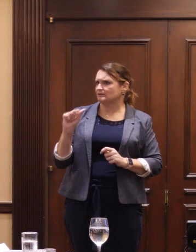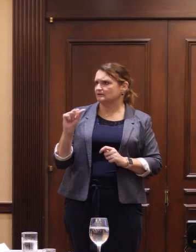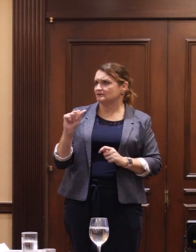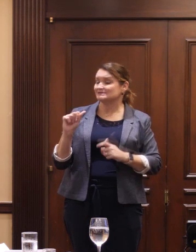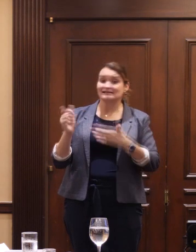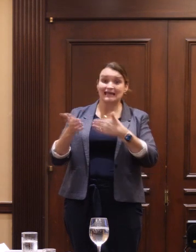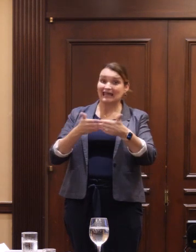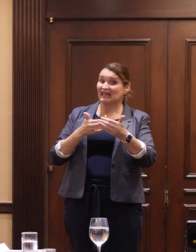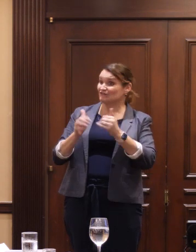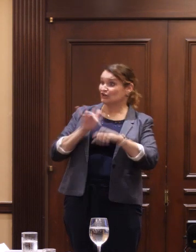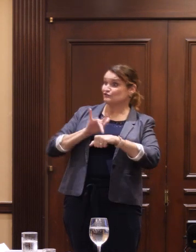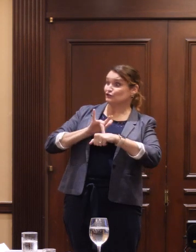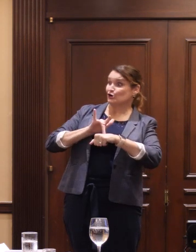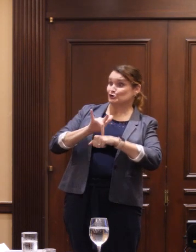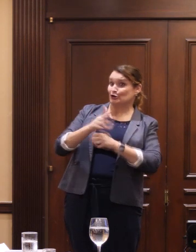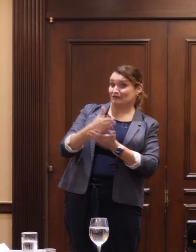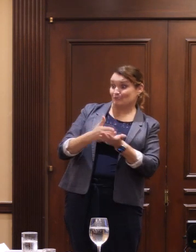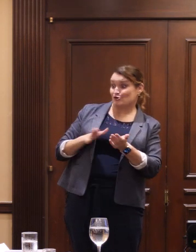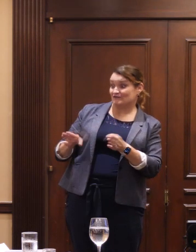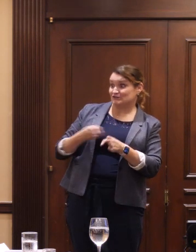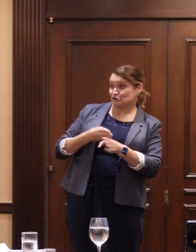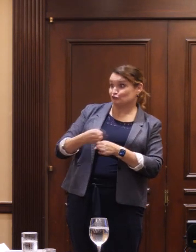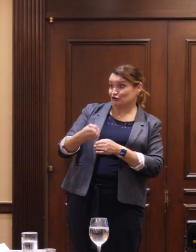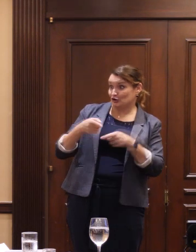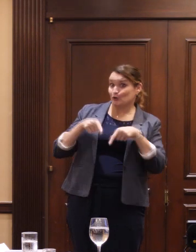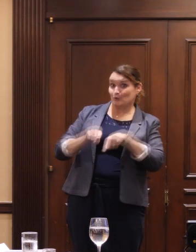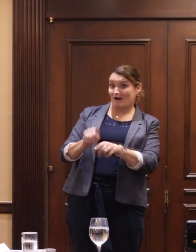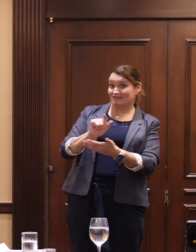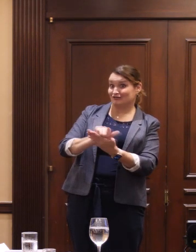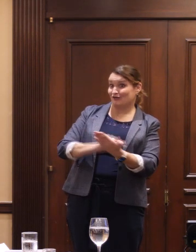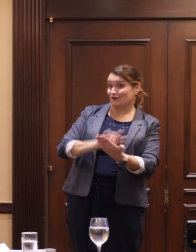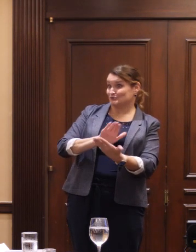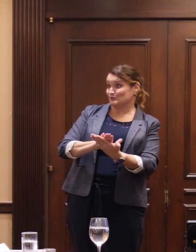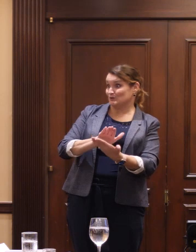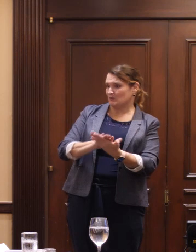the early stages of his career while still in law school Bob was already envisioning